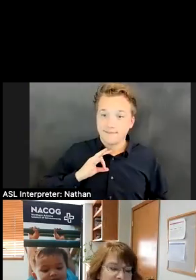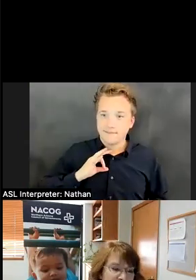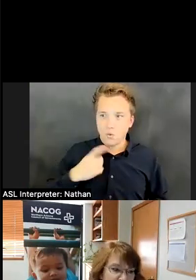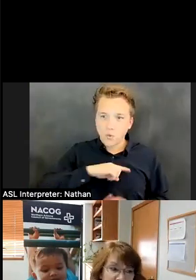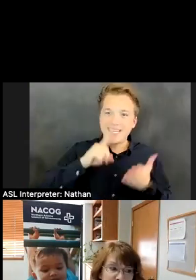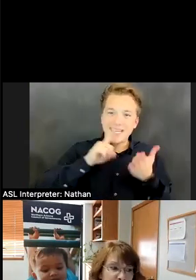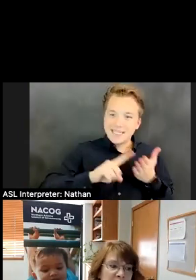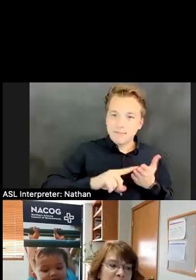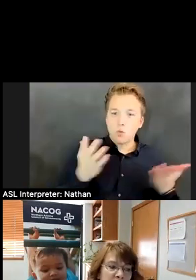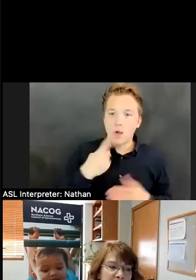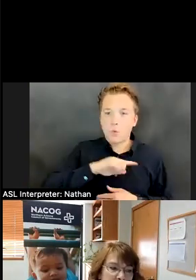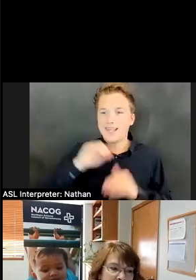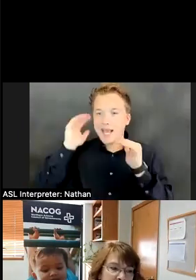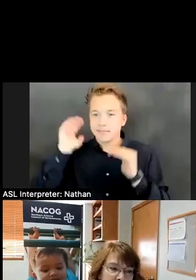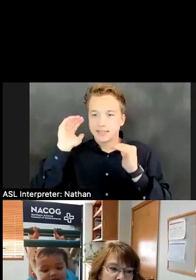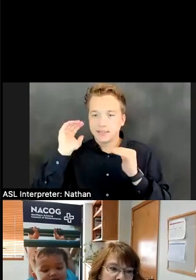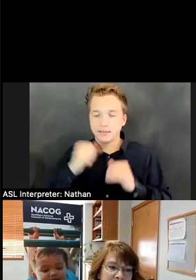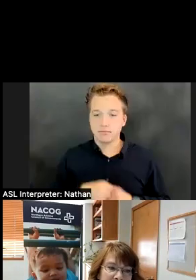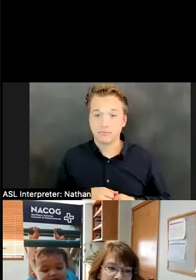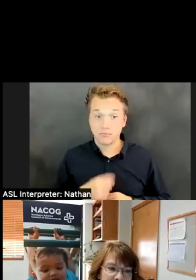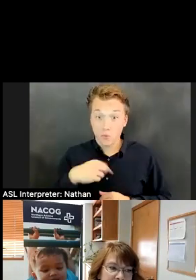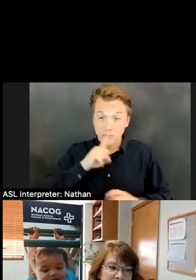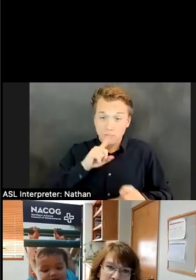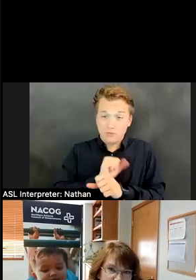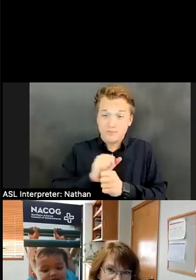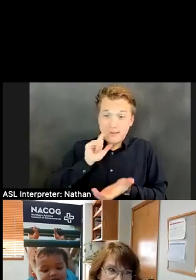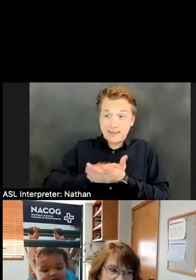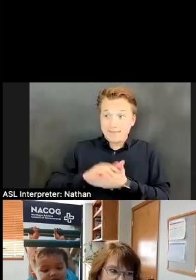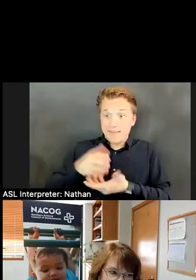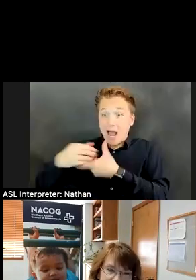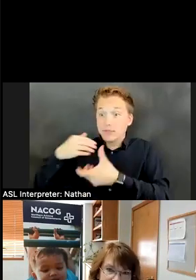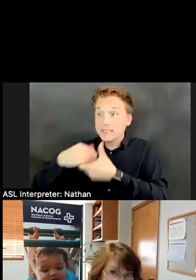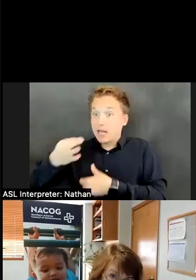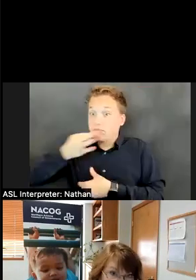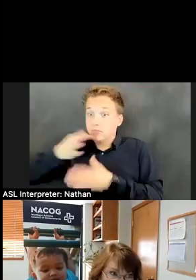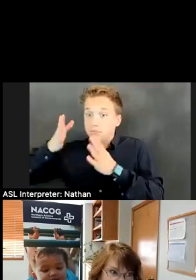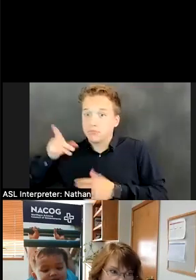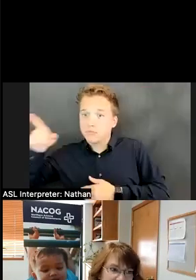We're firm believers that being able to bring outside expertise increases our team capacity